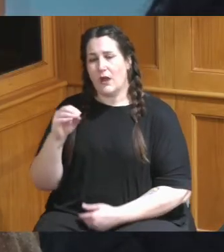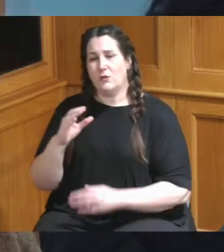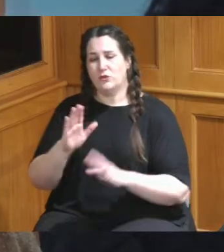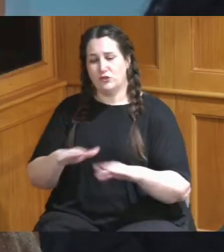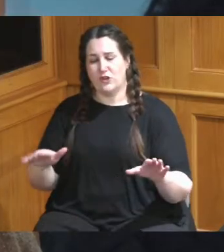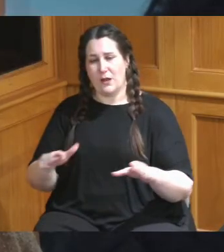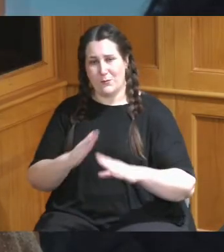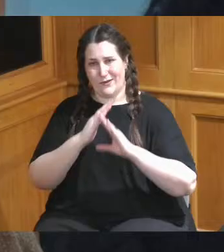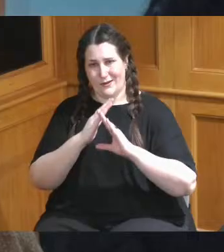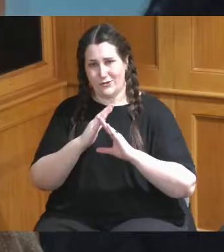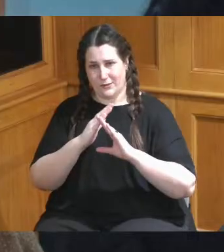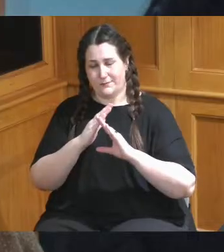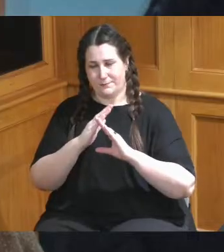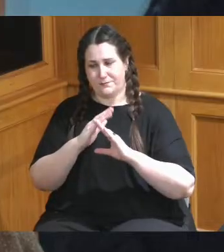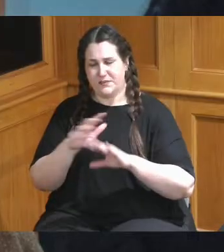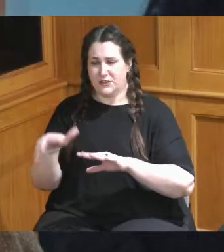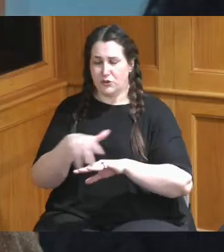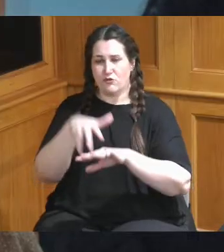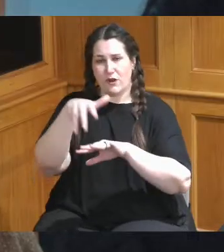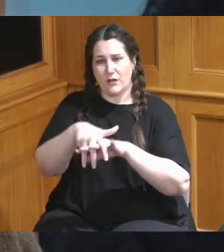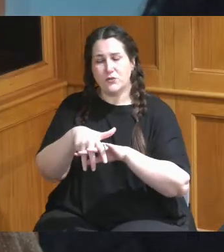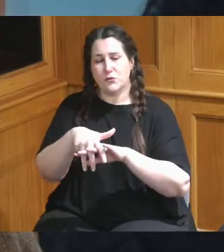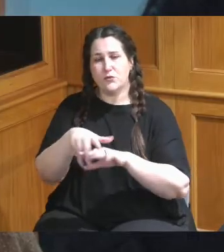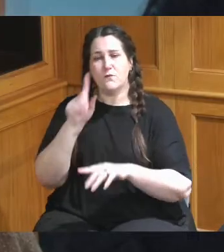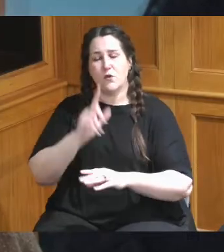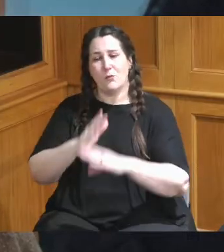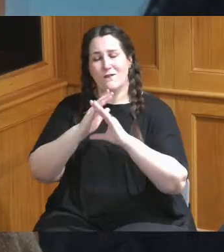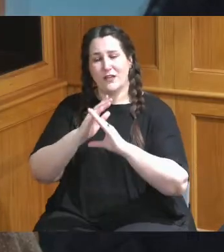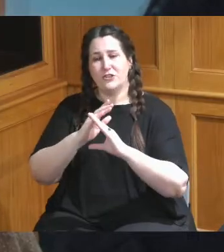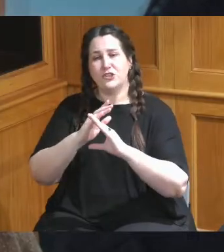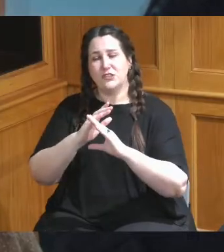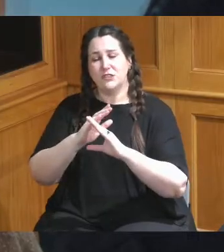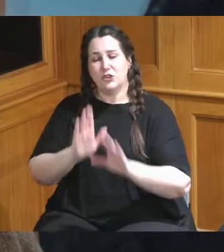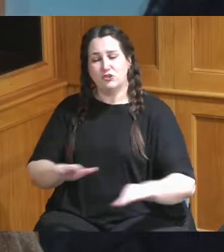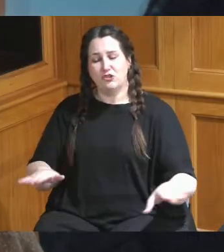which is a grassroots effort to parents for the prevention of child sex abuse and path to justice